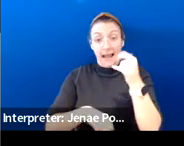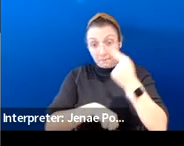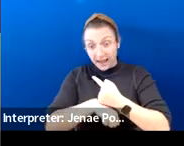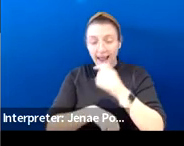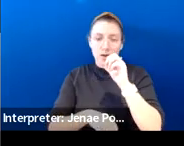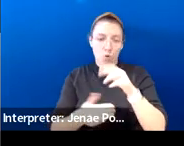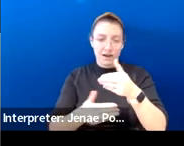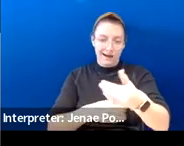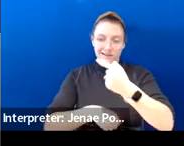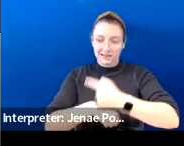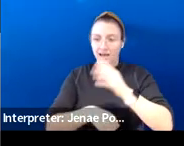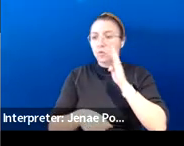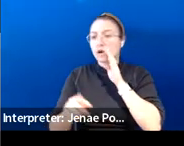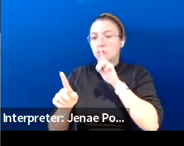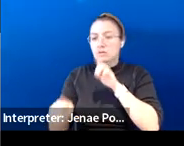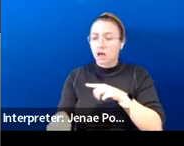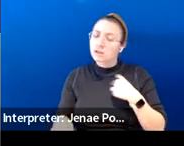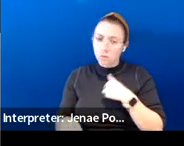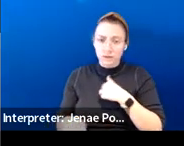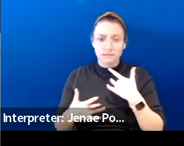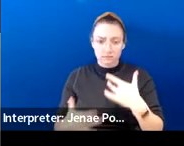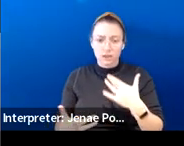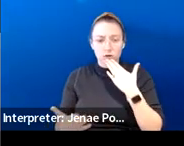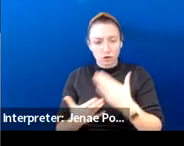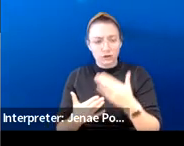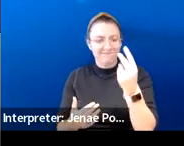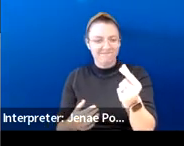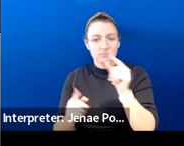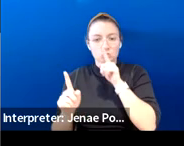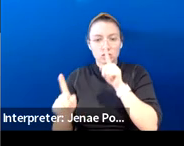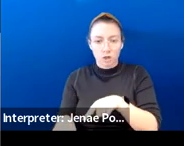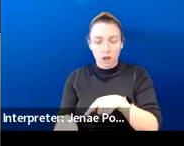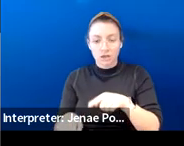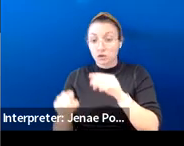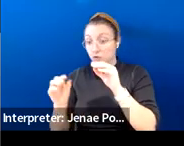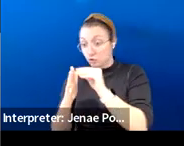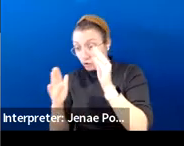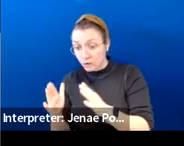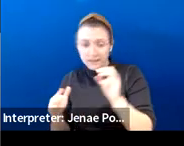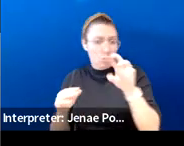We've been really good about our responses to students and instructors when they do send in referrals or they do reach out.